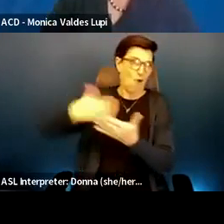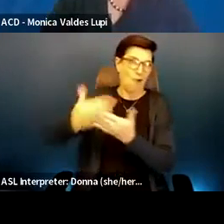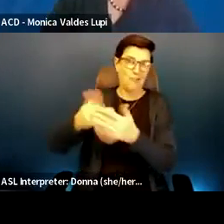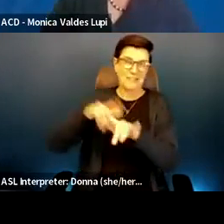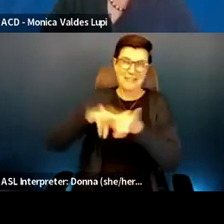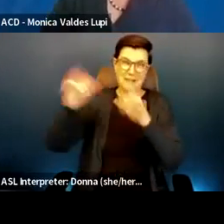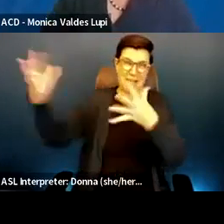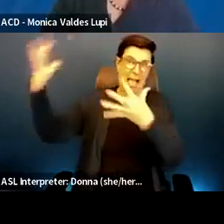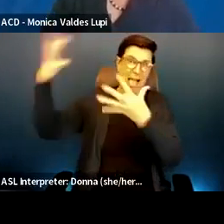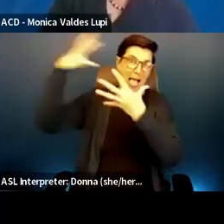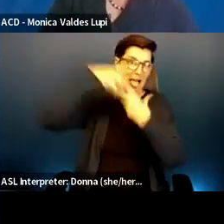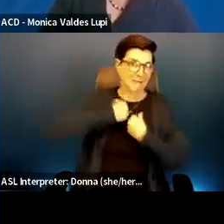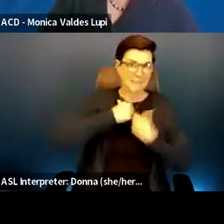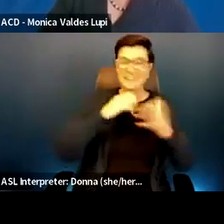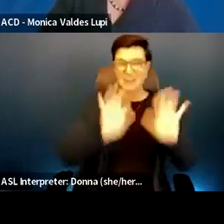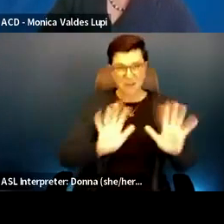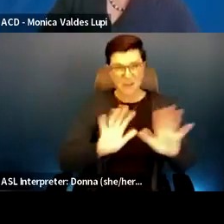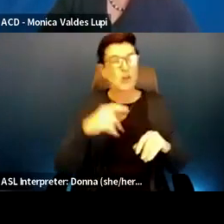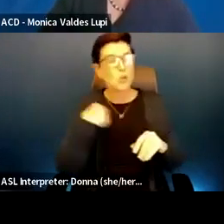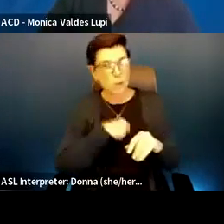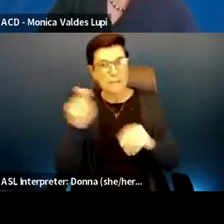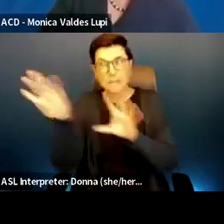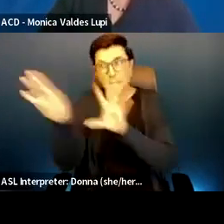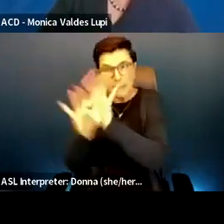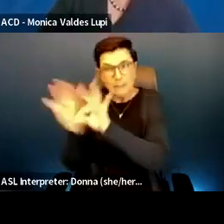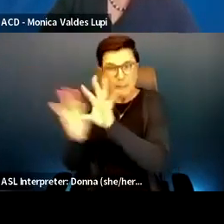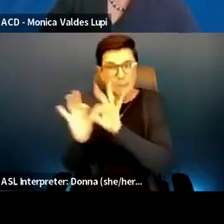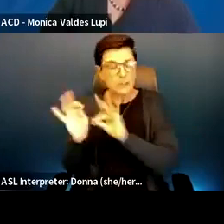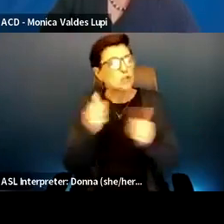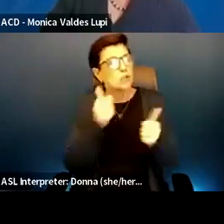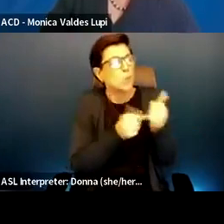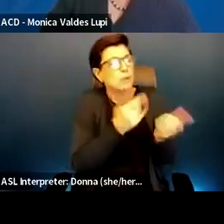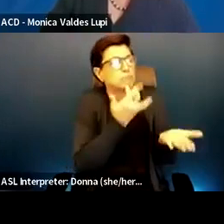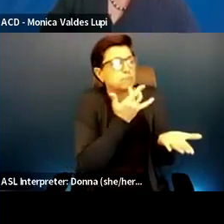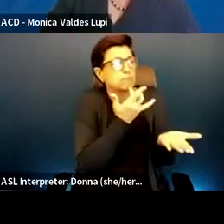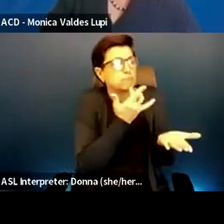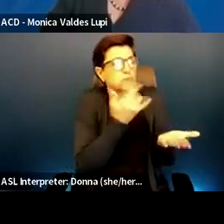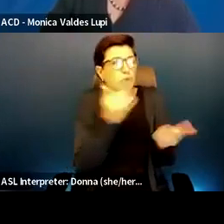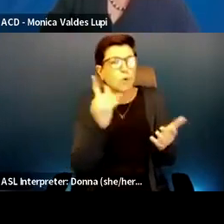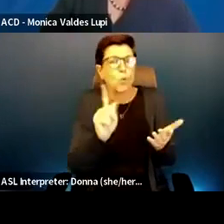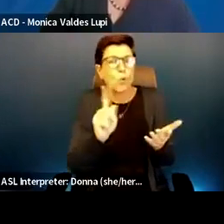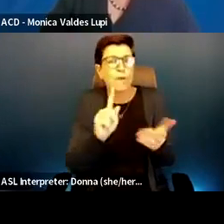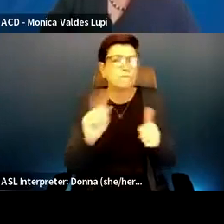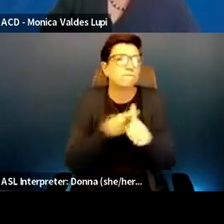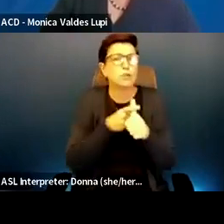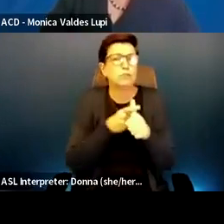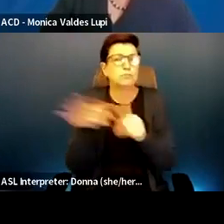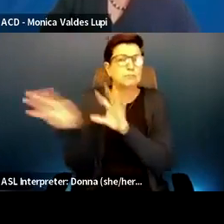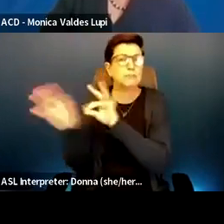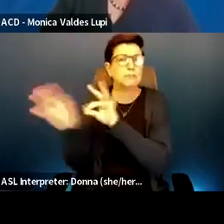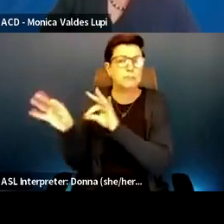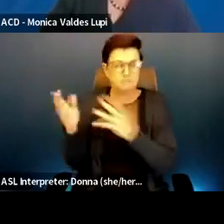even if they're going to take time, what are the most important things that need to be done? Some of those we need to just do immediately,